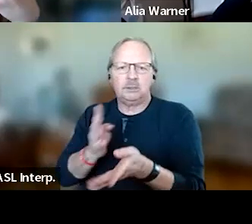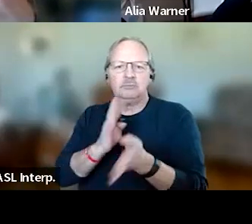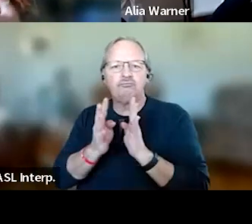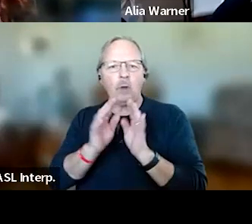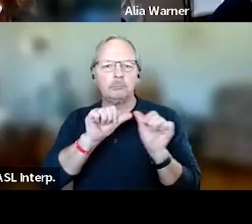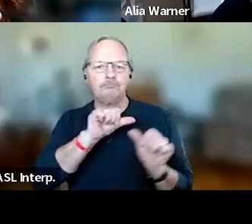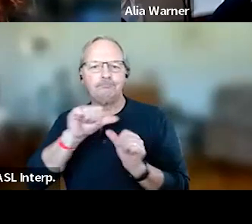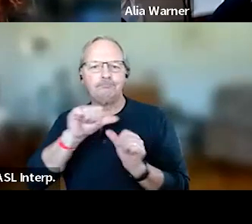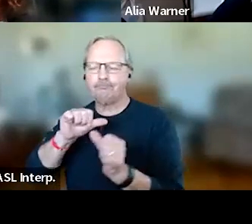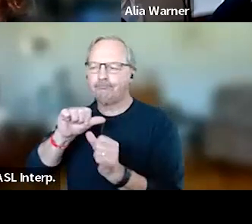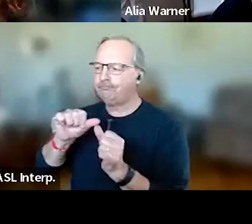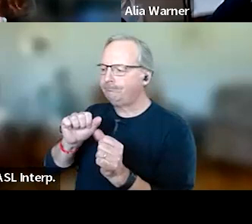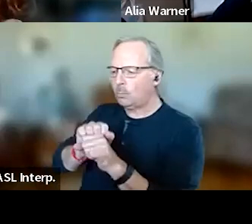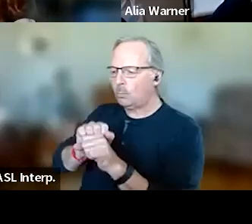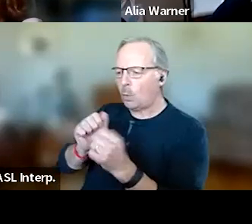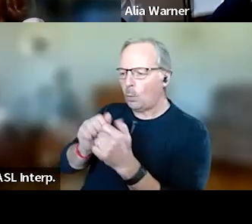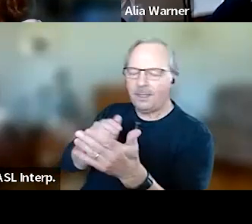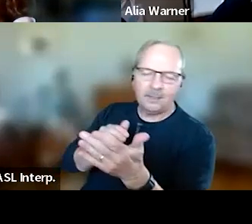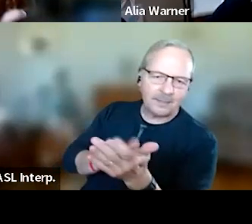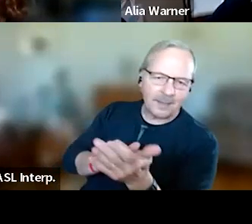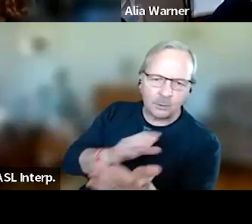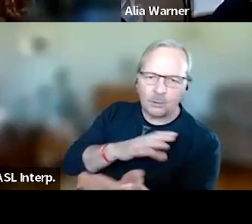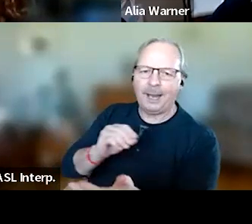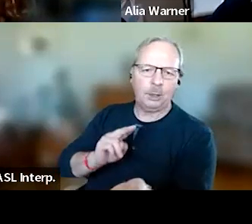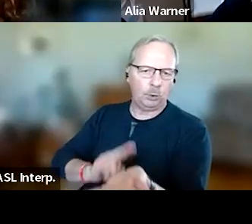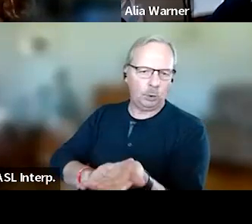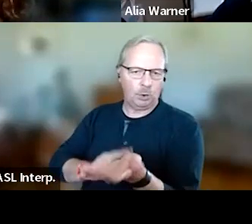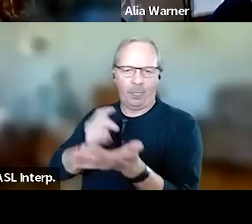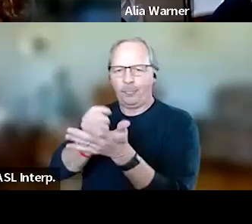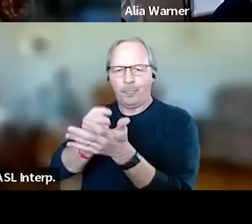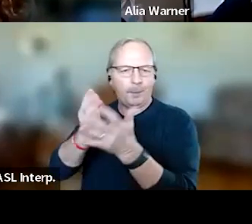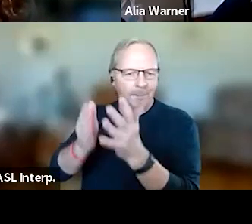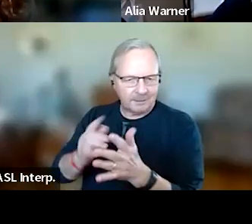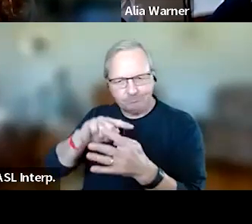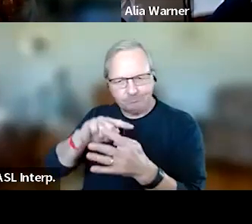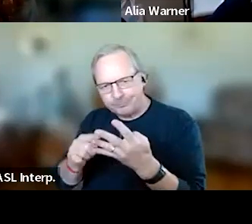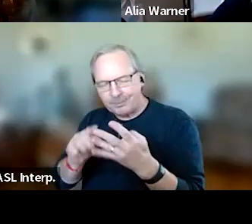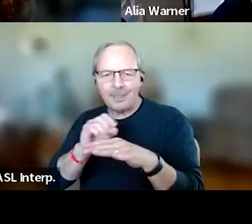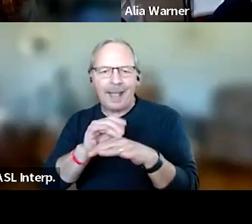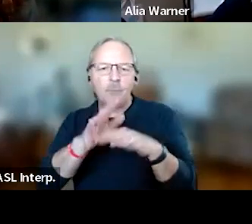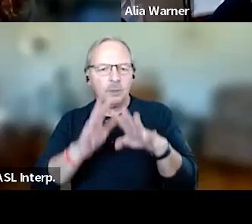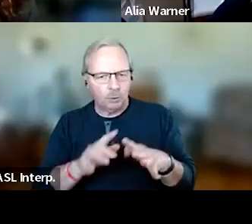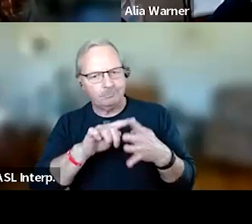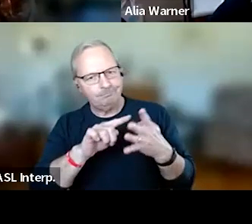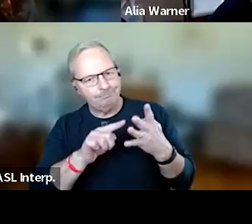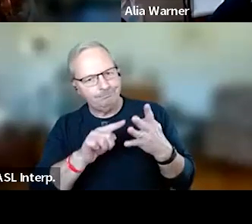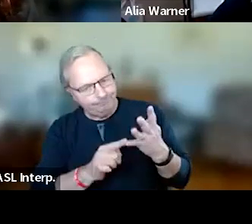We work with the doctors, the nurses, the therapists, the counselors, the case managers.